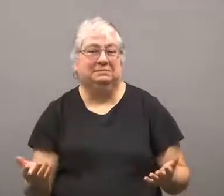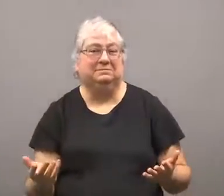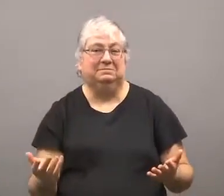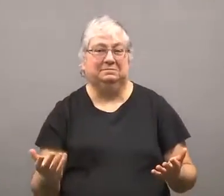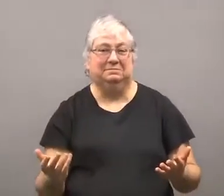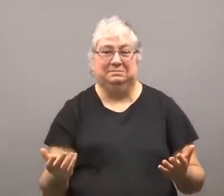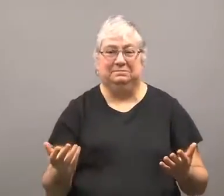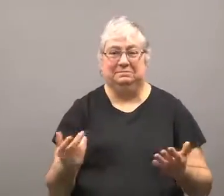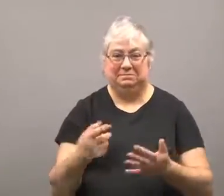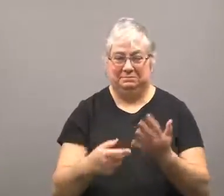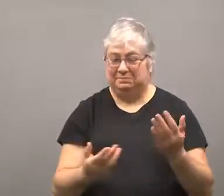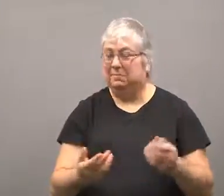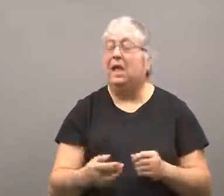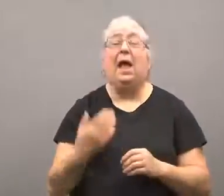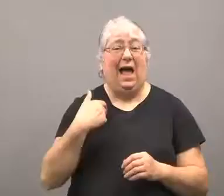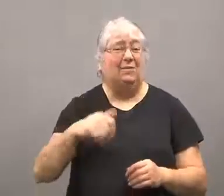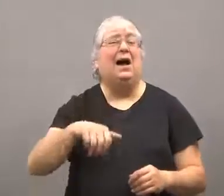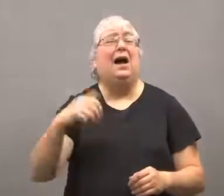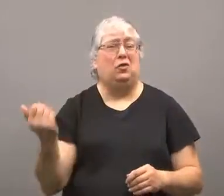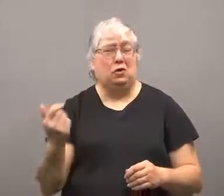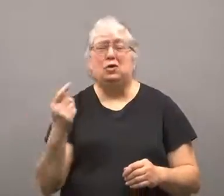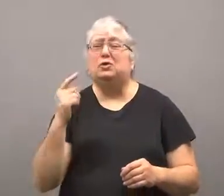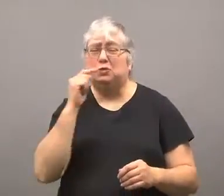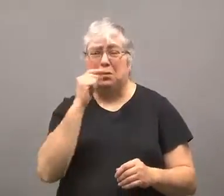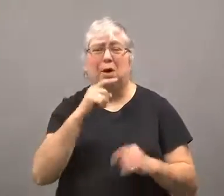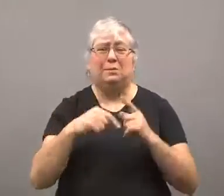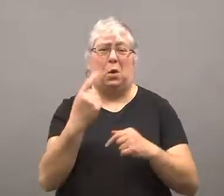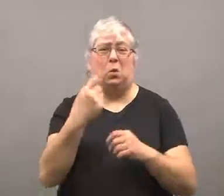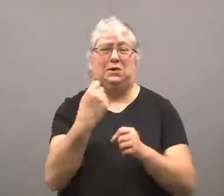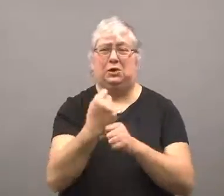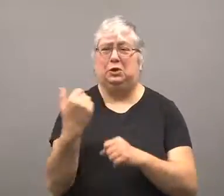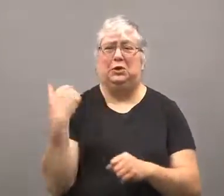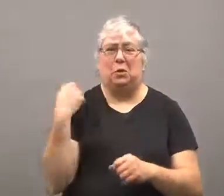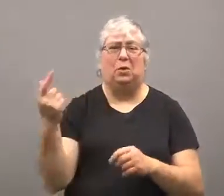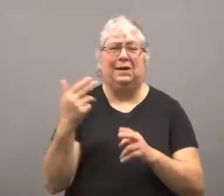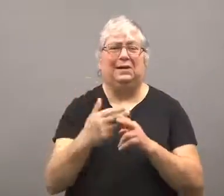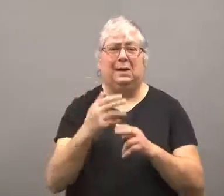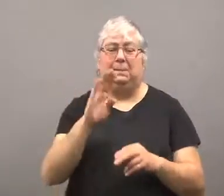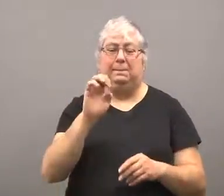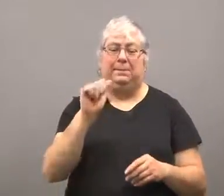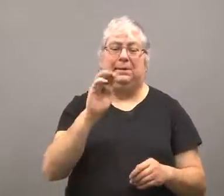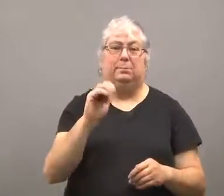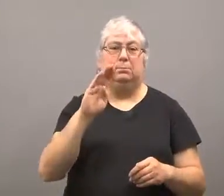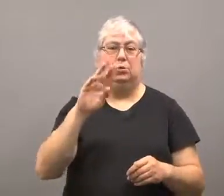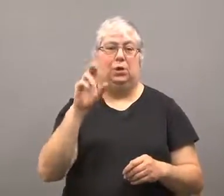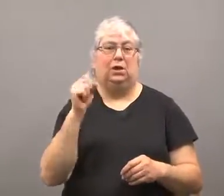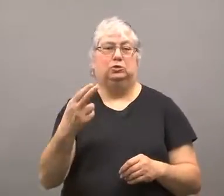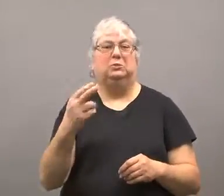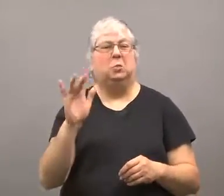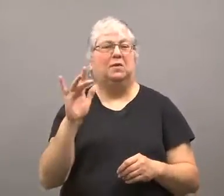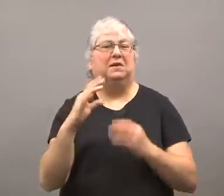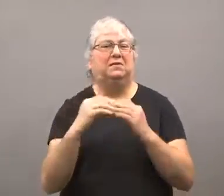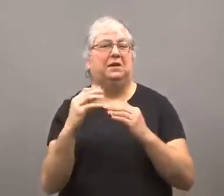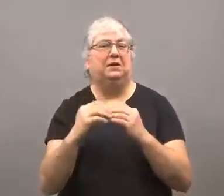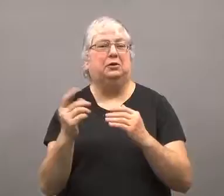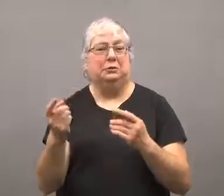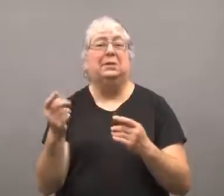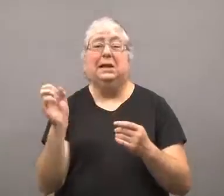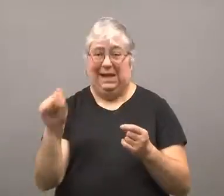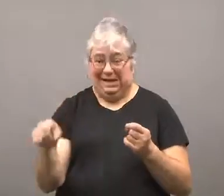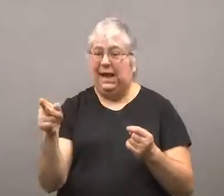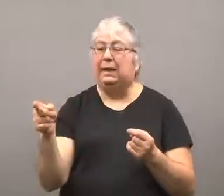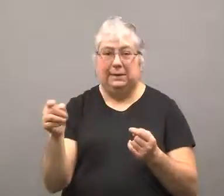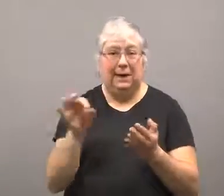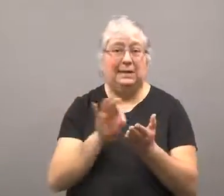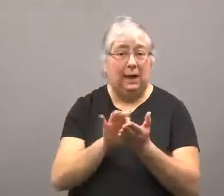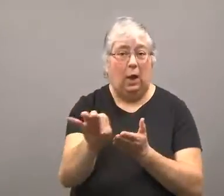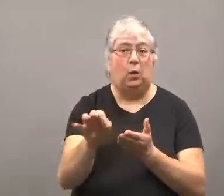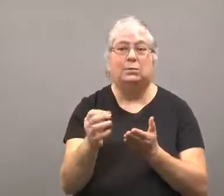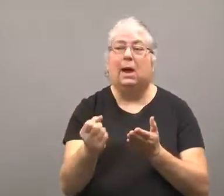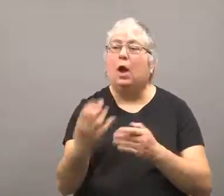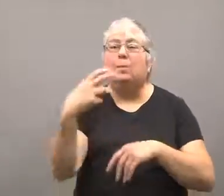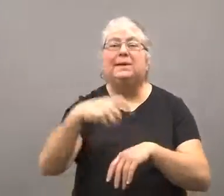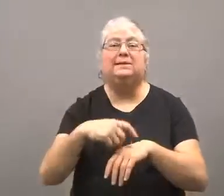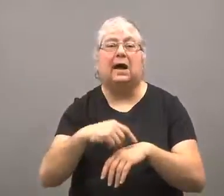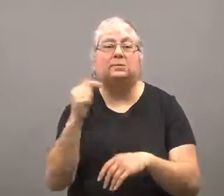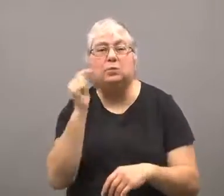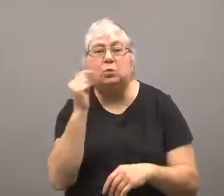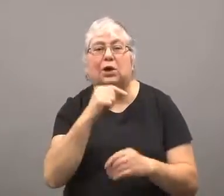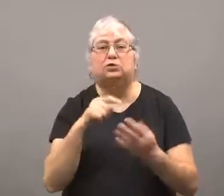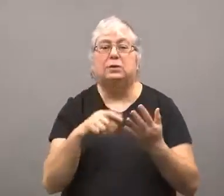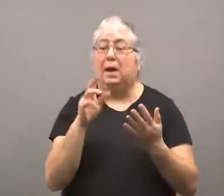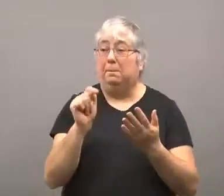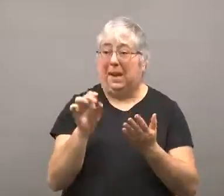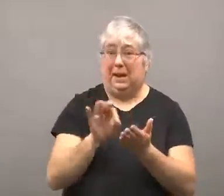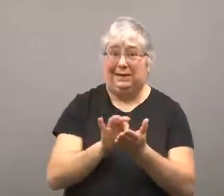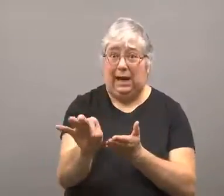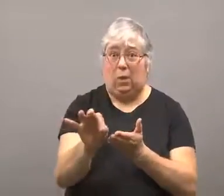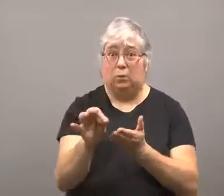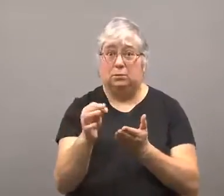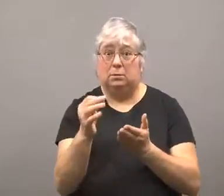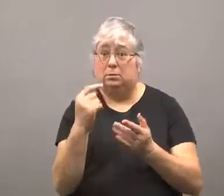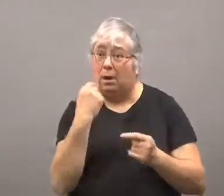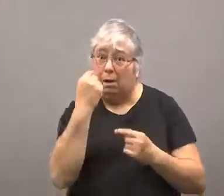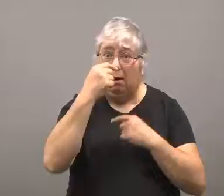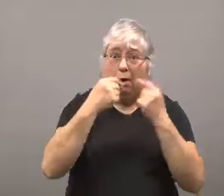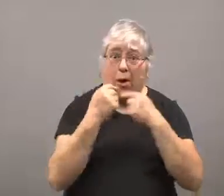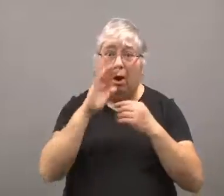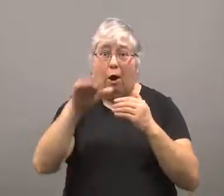About a year ago, another toothbrush came out, the Beam Brush, for $25.